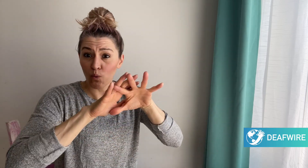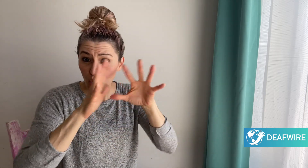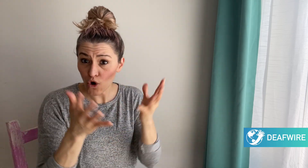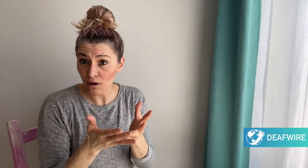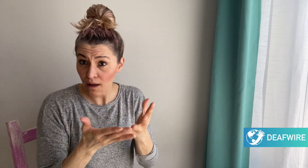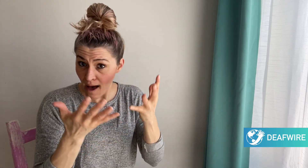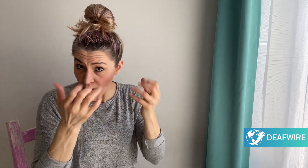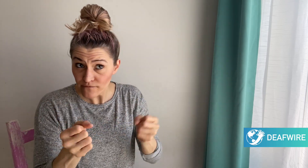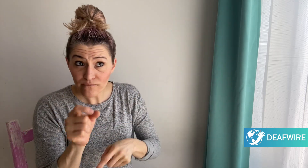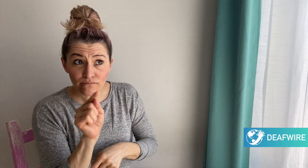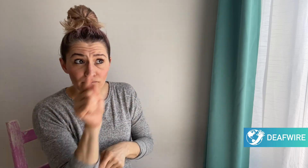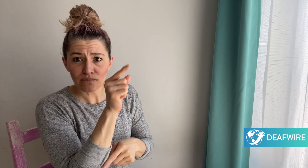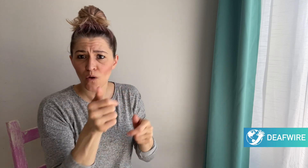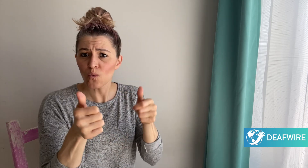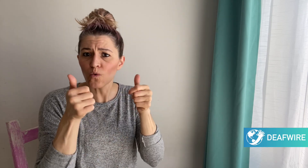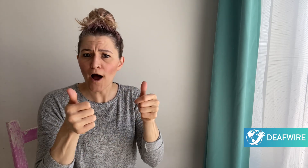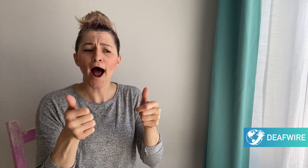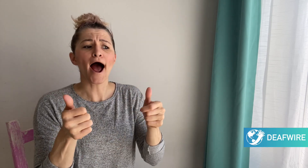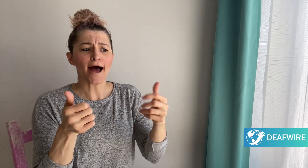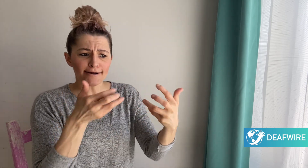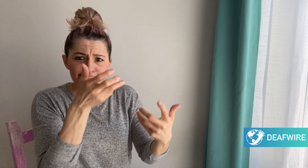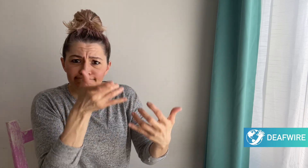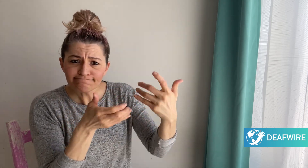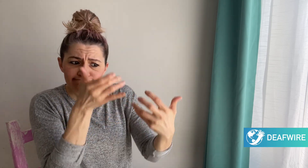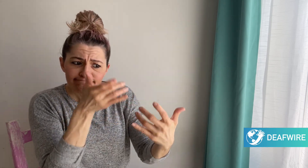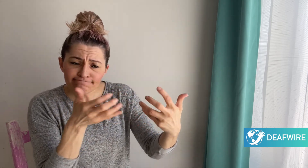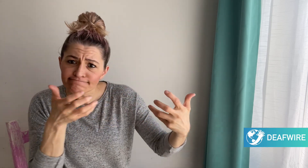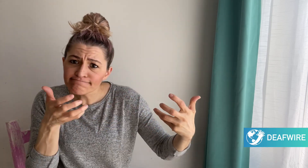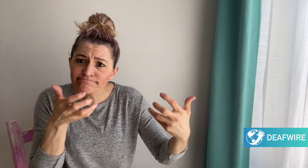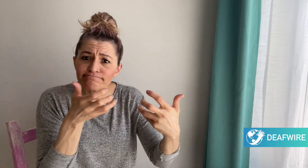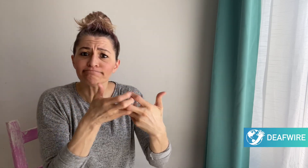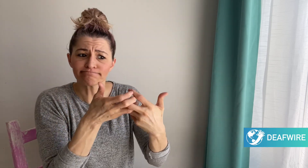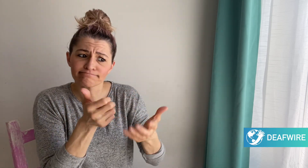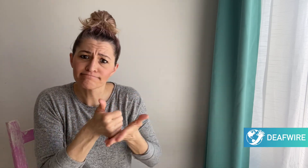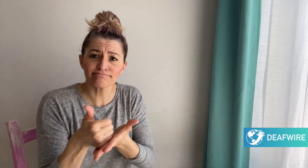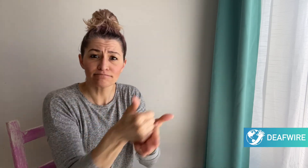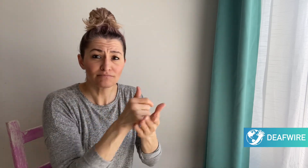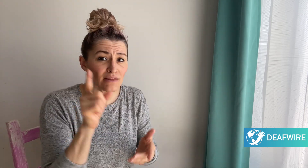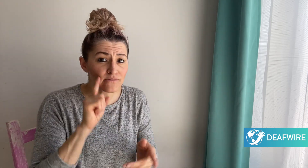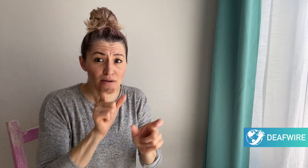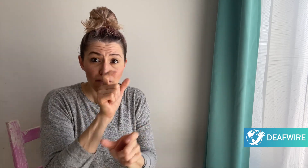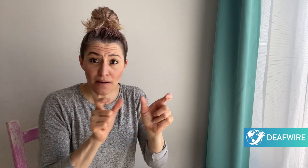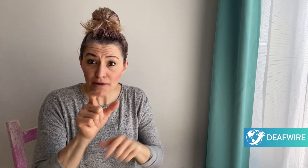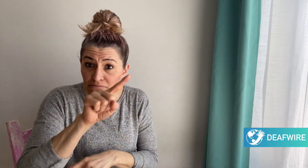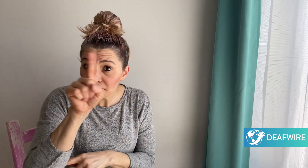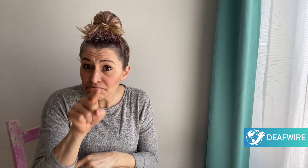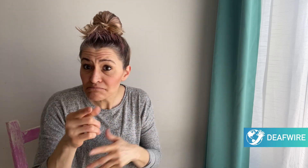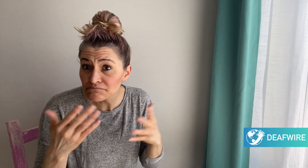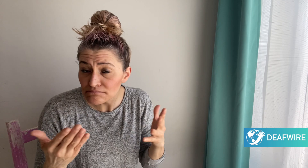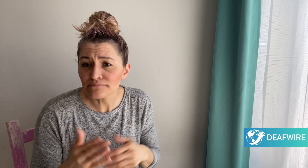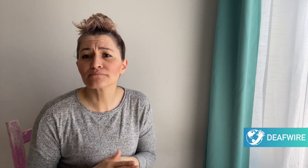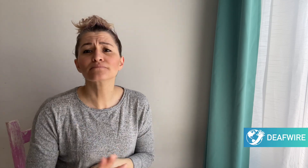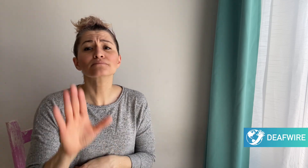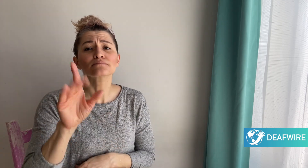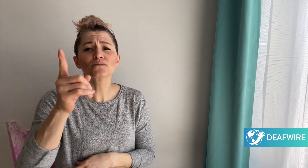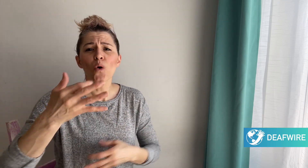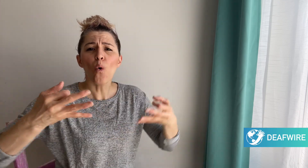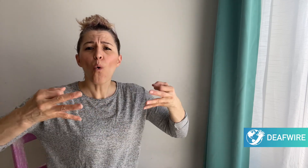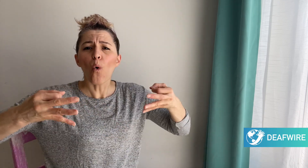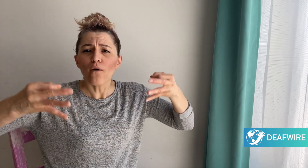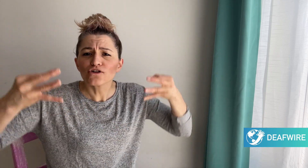justice systems around the world accommodate to Deaf people.